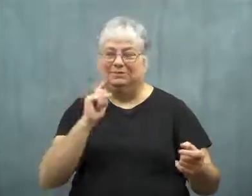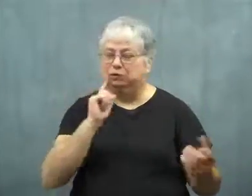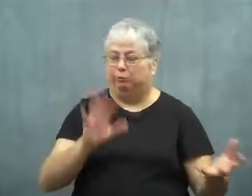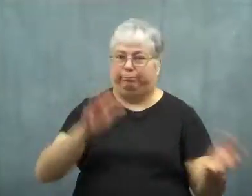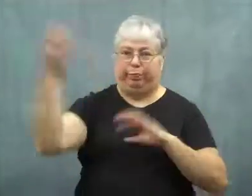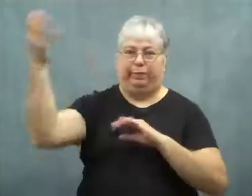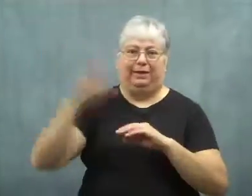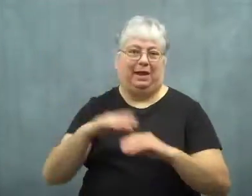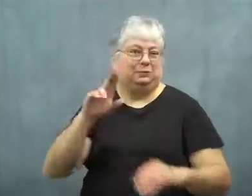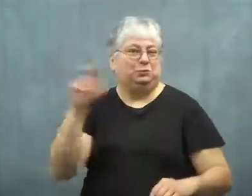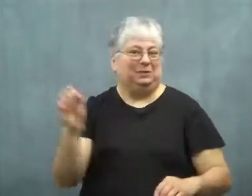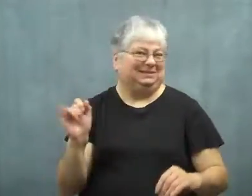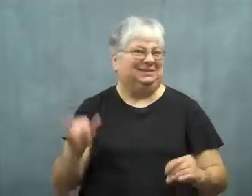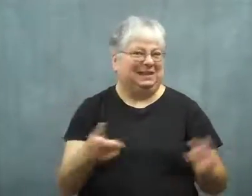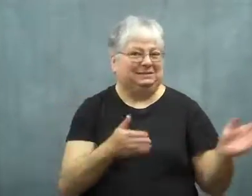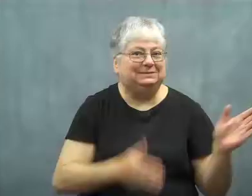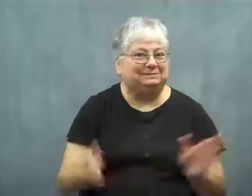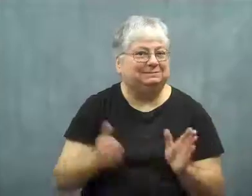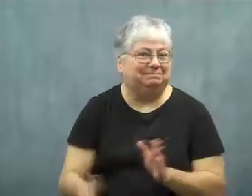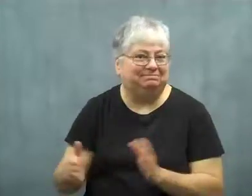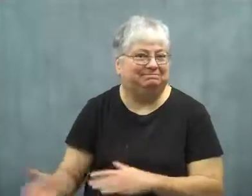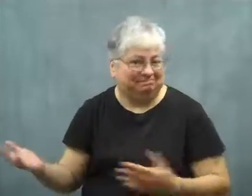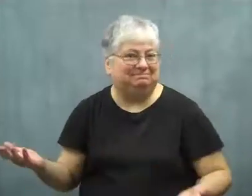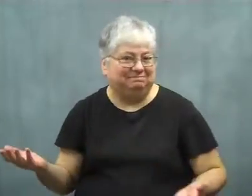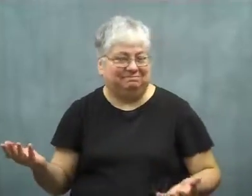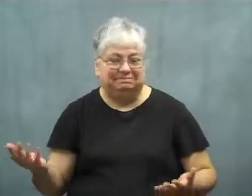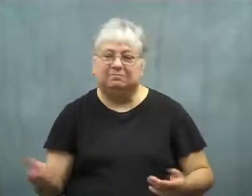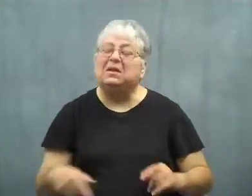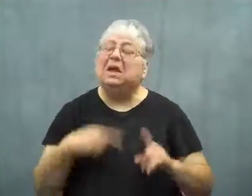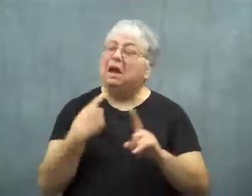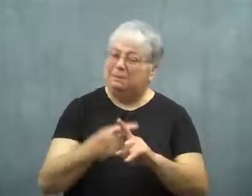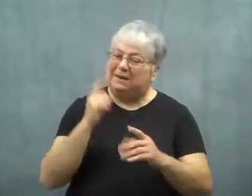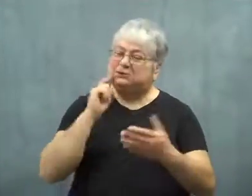Then according to the plan, the U.S. would be thrown into crisis.